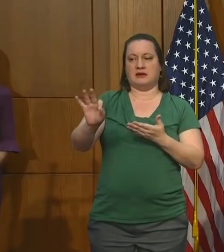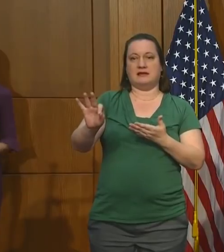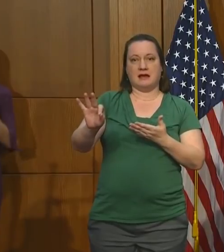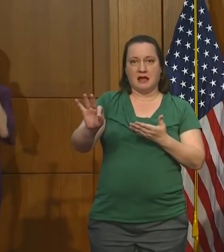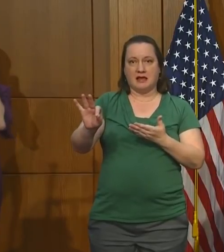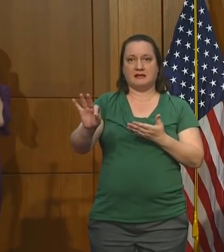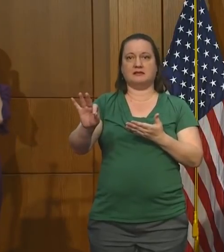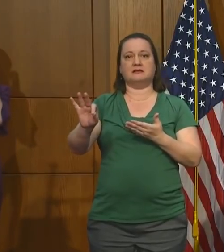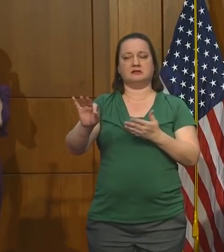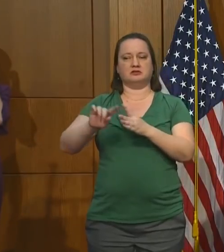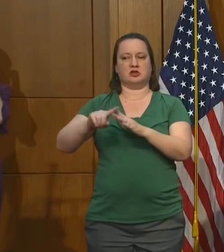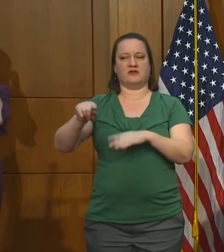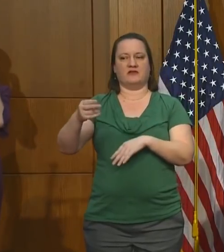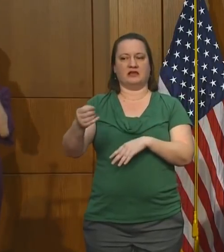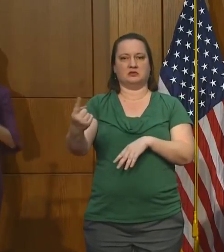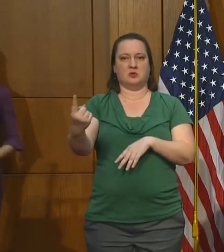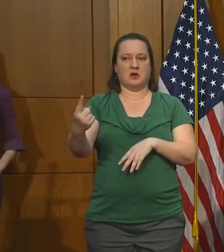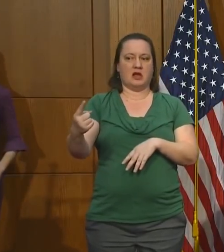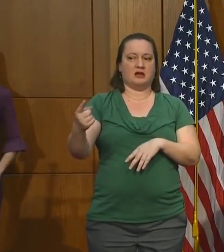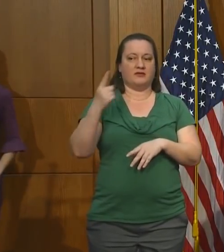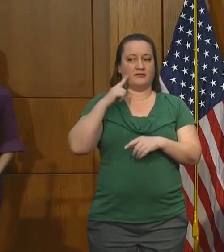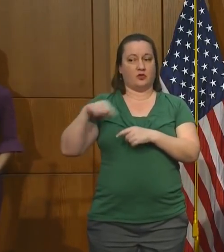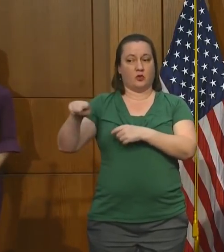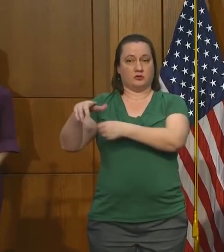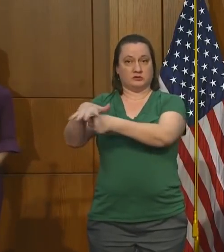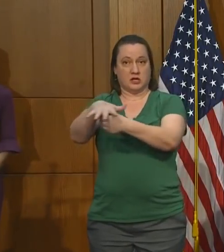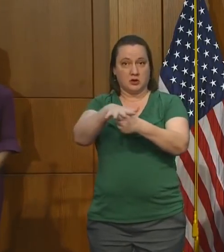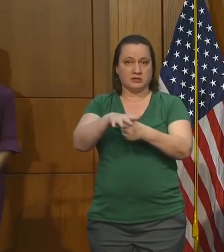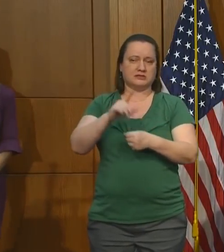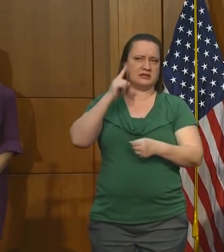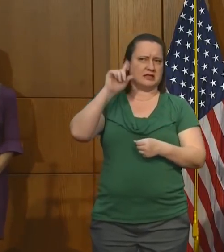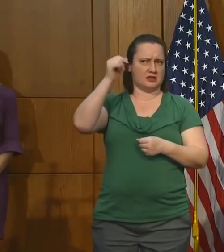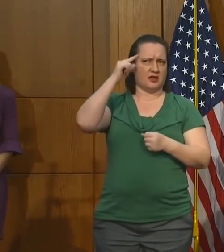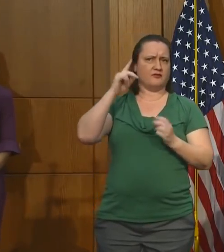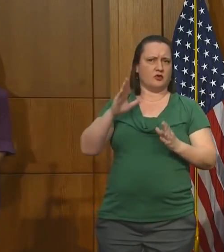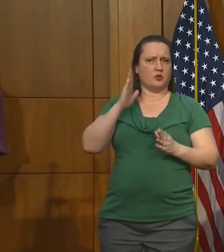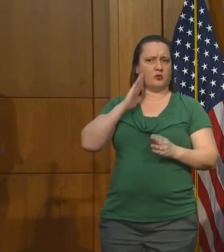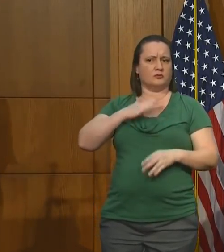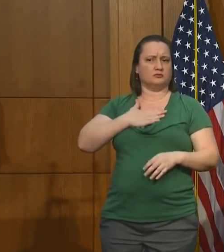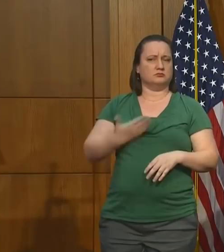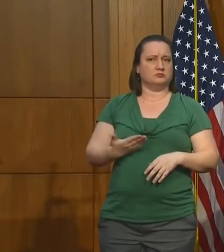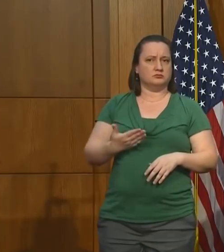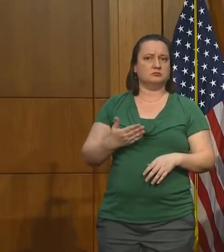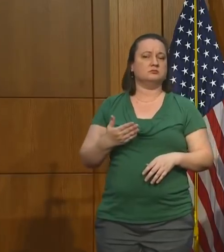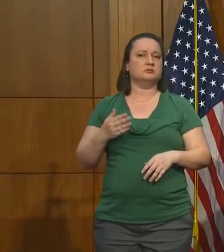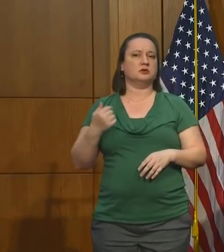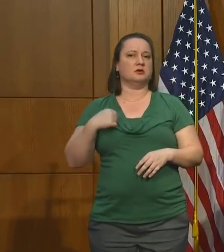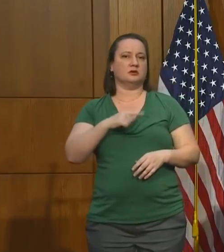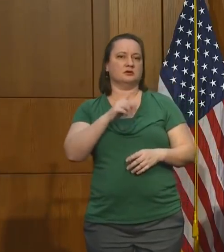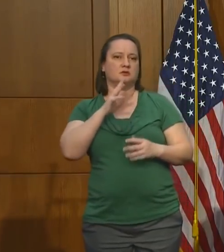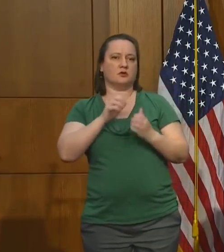KNOW WE WOULD LOCK TO DELAY FOR ONE BY TWO WEEKS FOR EXAMPLE WHICH BE MAY TWENTY NINTH I THINK THE GOVERNOR WOULD BE OPEN TO DOING THAT WE ALSO THE